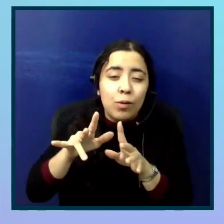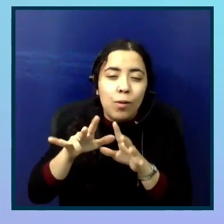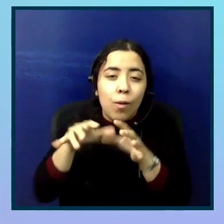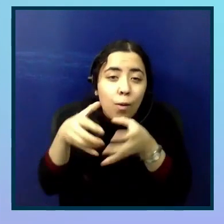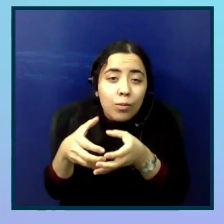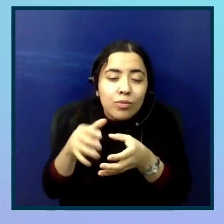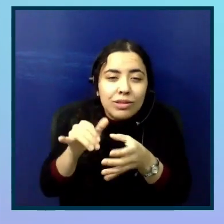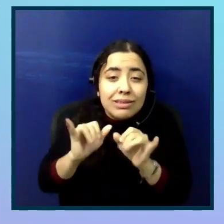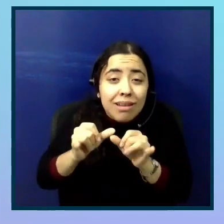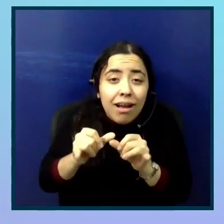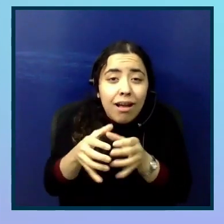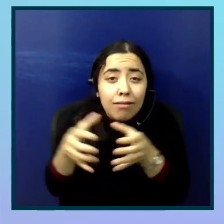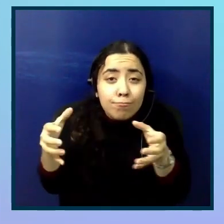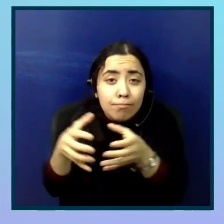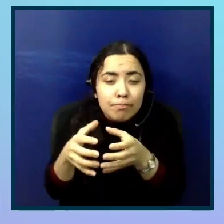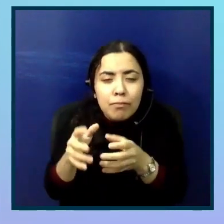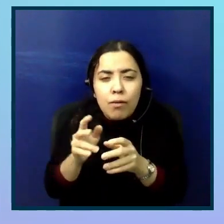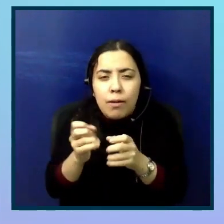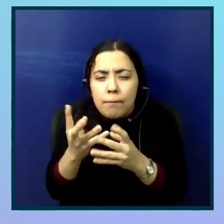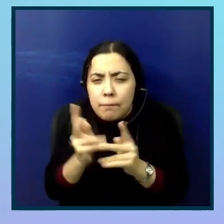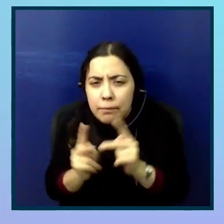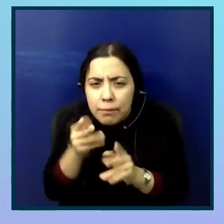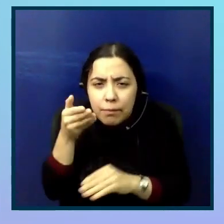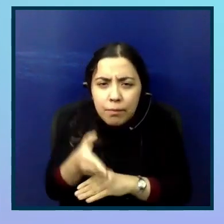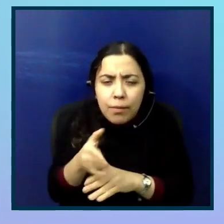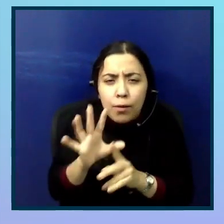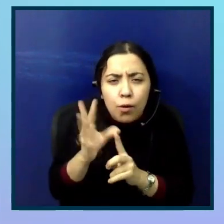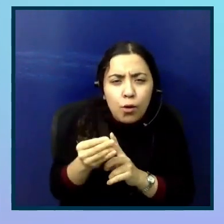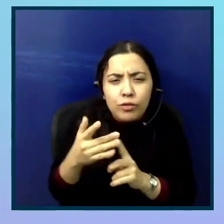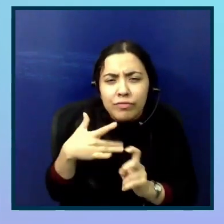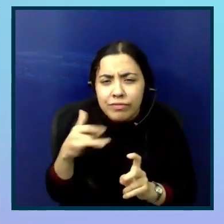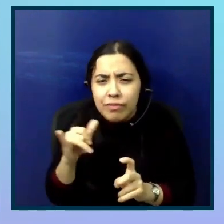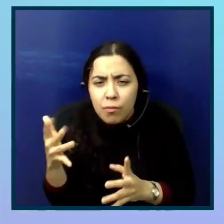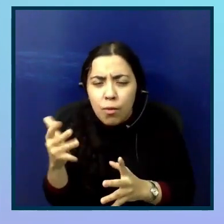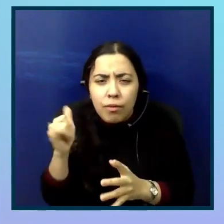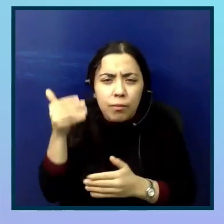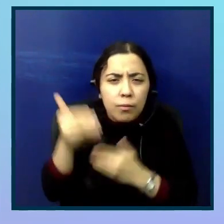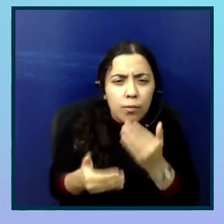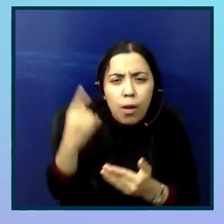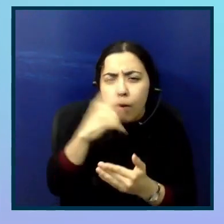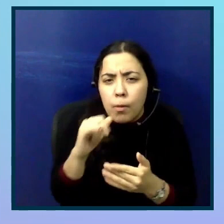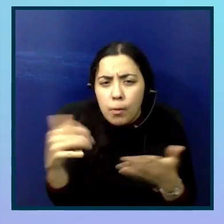and the processes there. Always starting with your direct manager is usually a good bet.